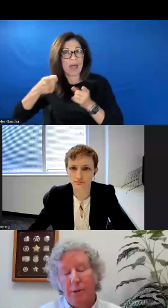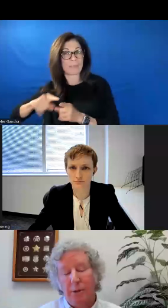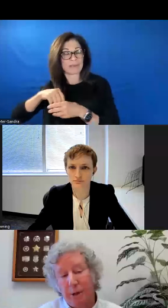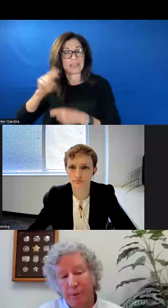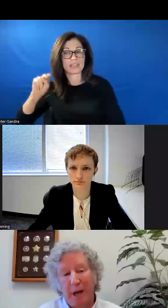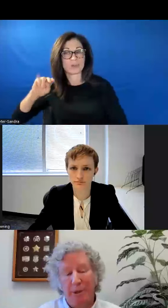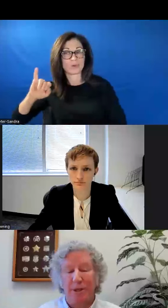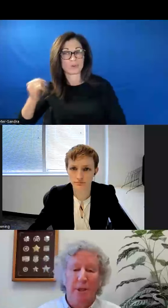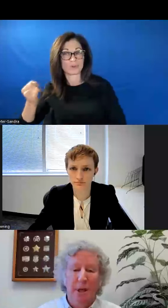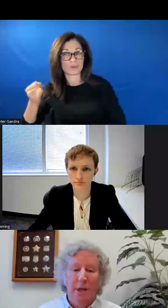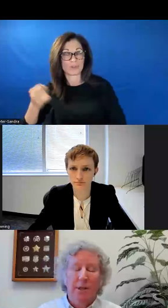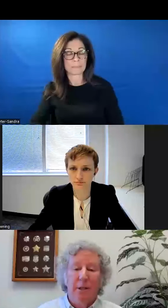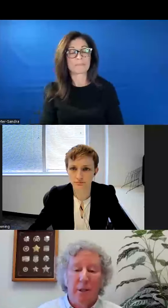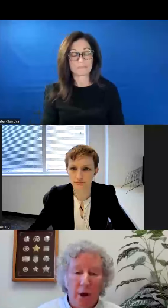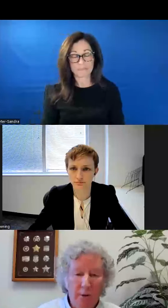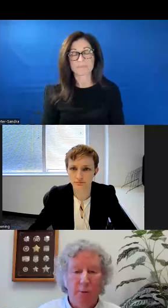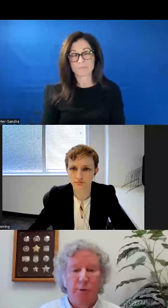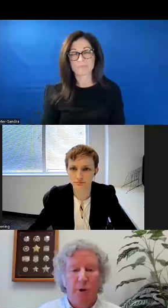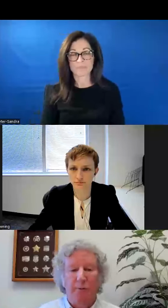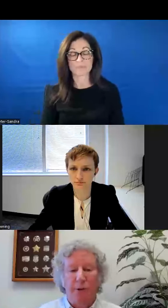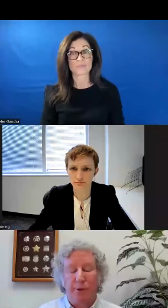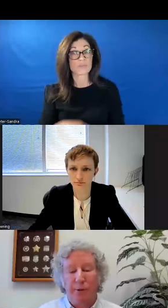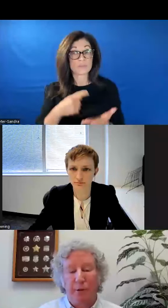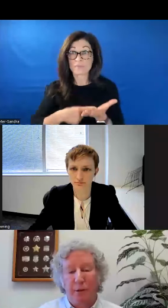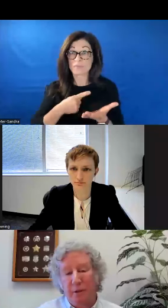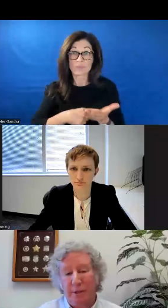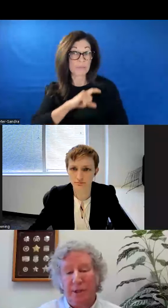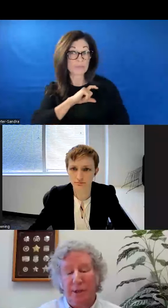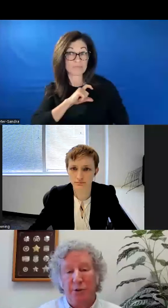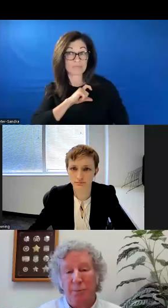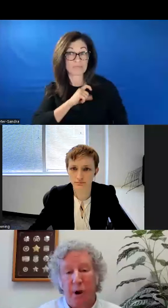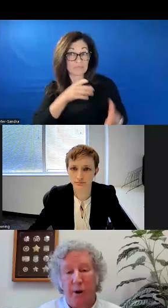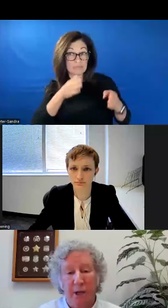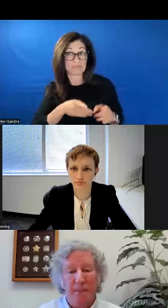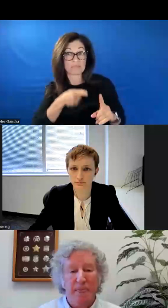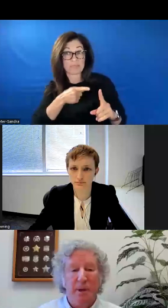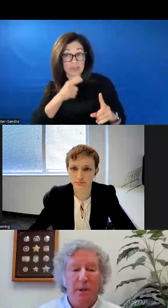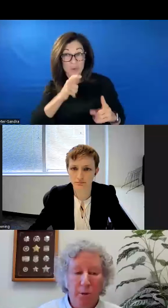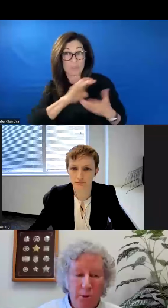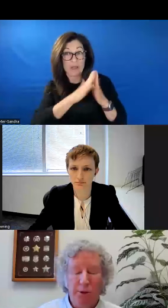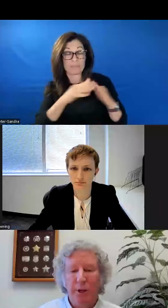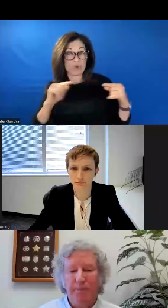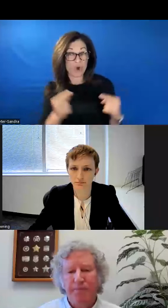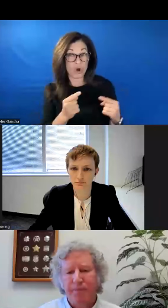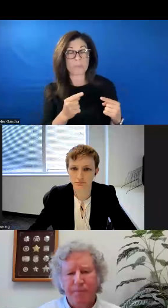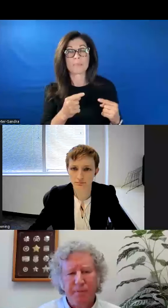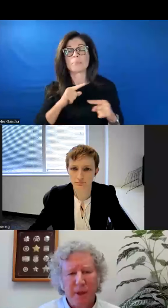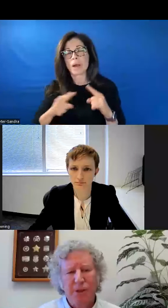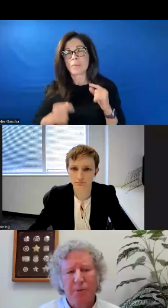USUALLY IT IS NOT THE LAW ENFORCEMENT OFFICER THAT IS HURT, IT IS